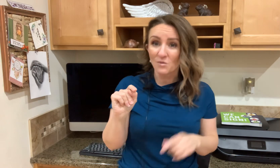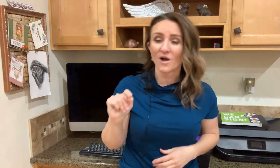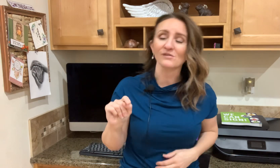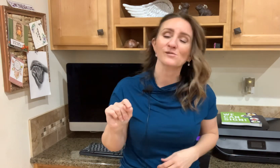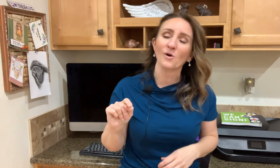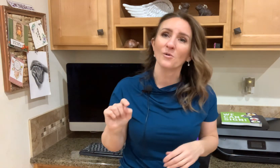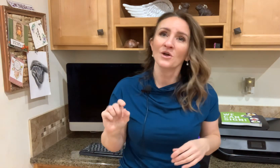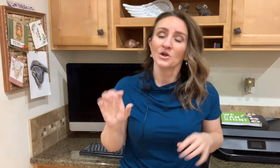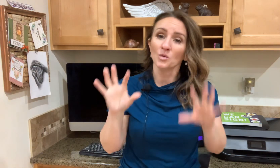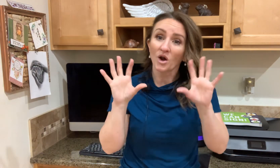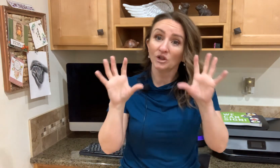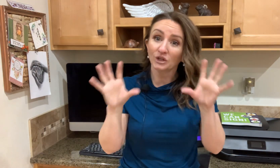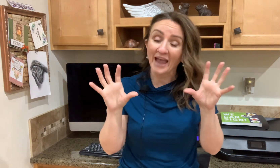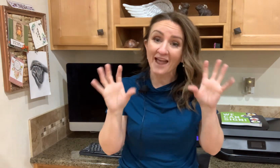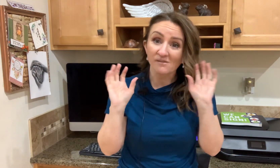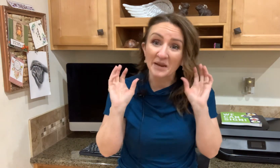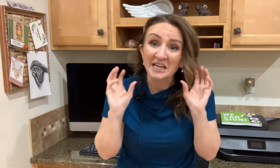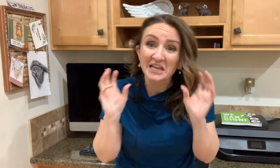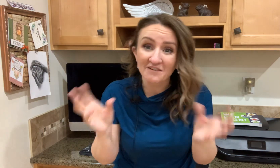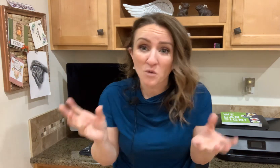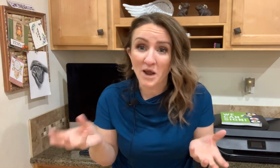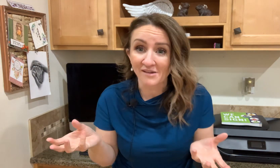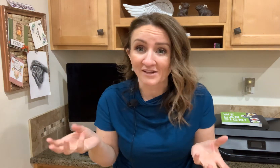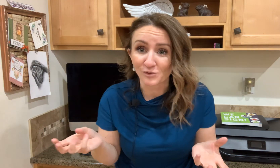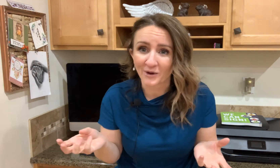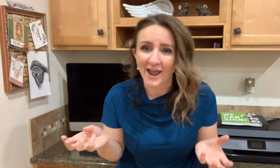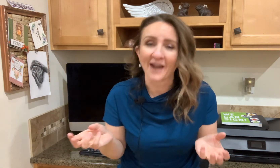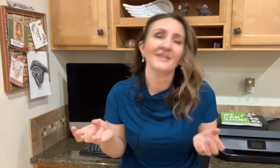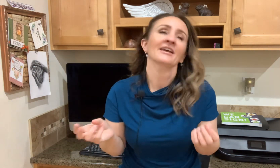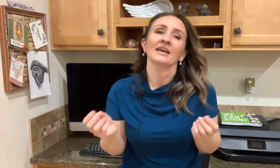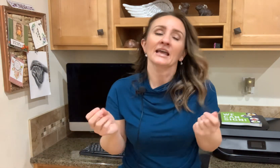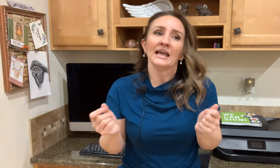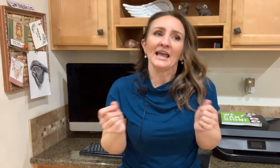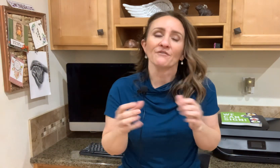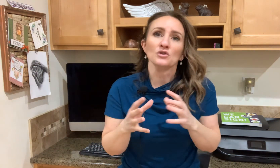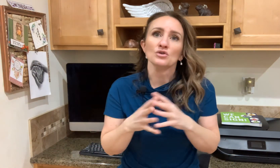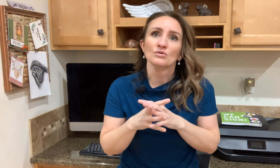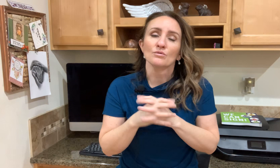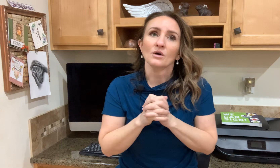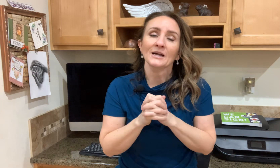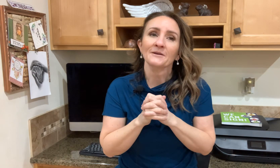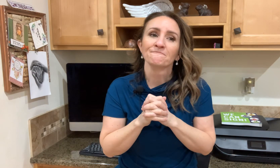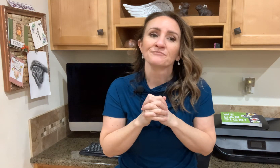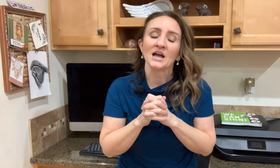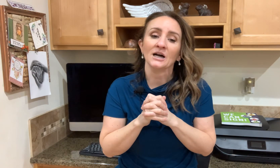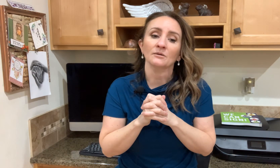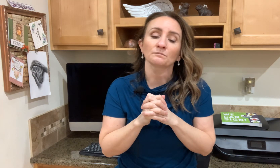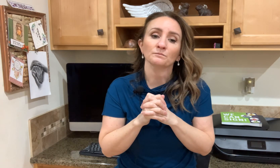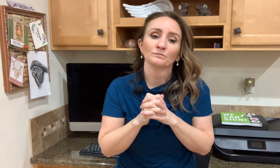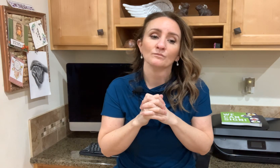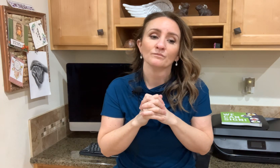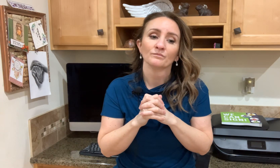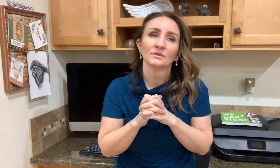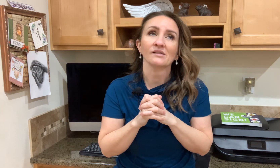ones. You want to get as many "giveaways" as you can. If you.. let's see,